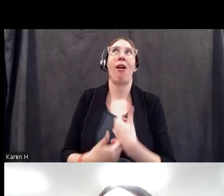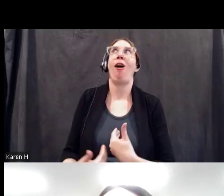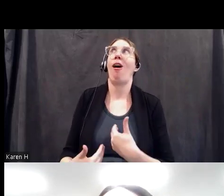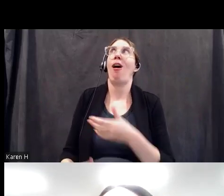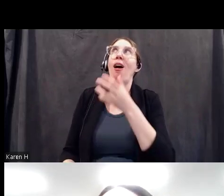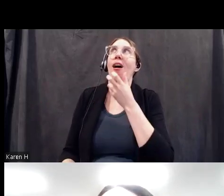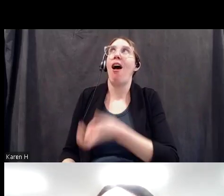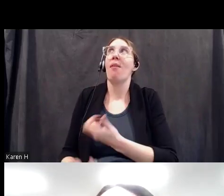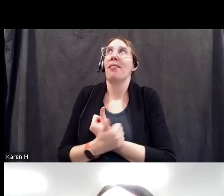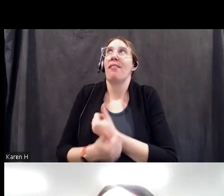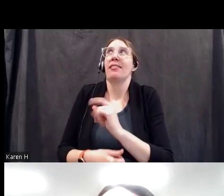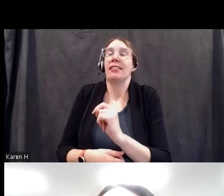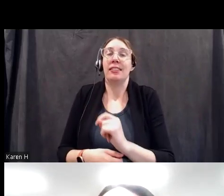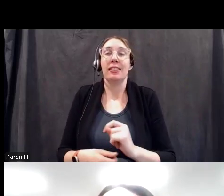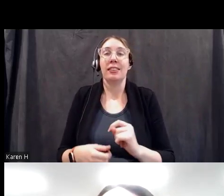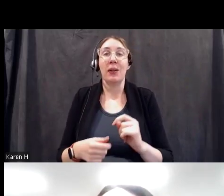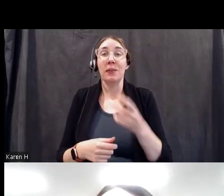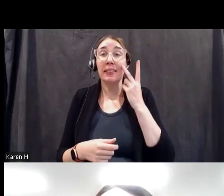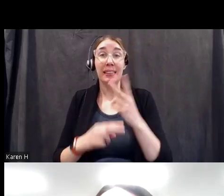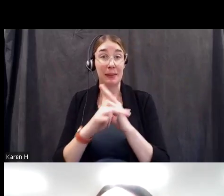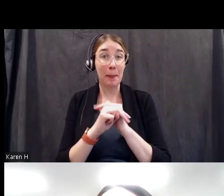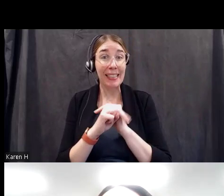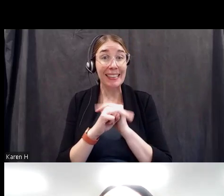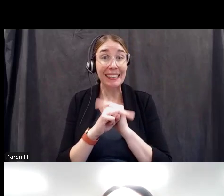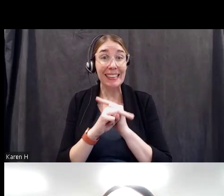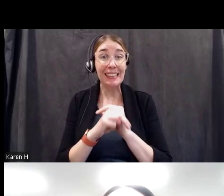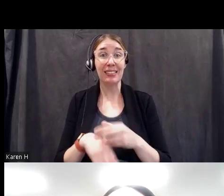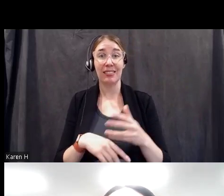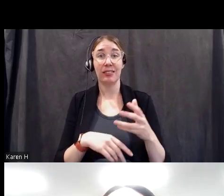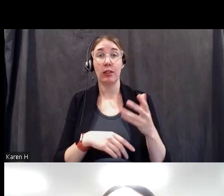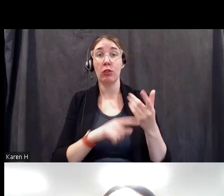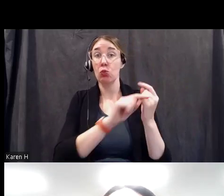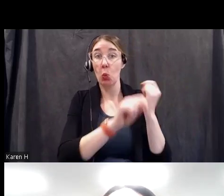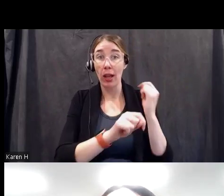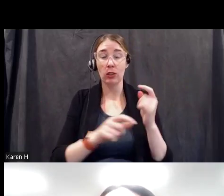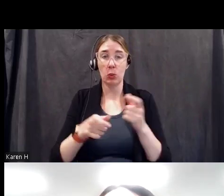adapt these bunnies that you see here and some trucks in the back to make them switch adapted,